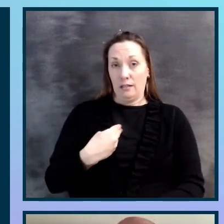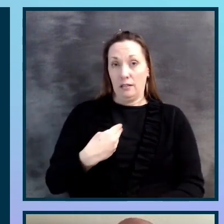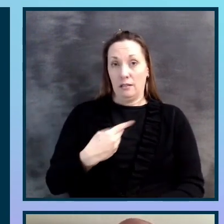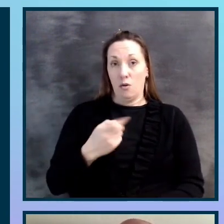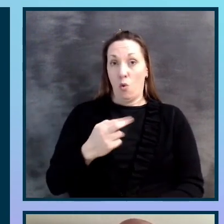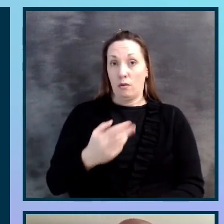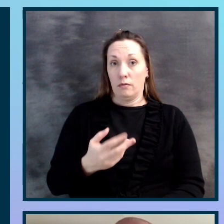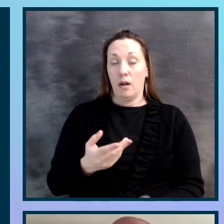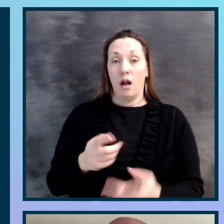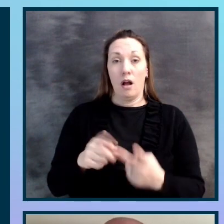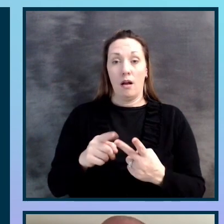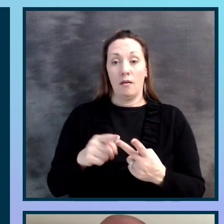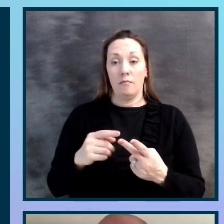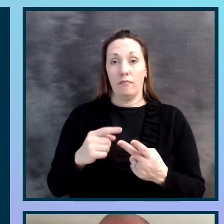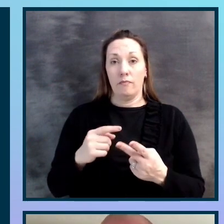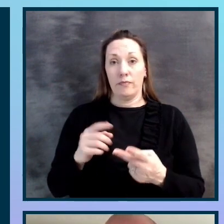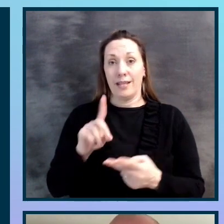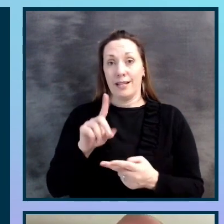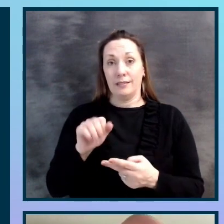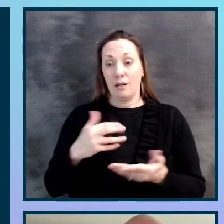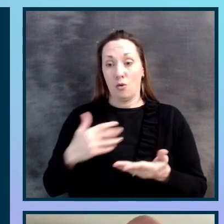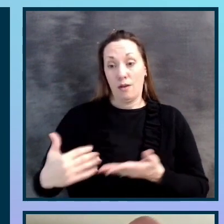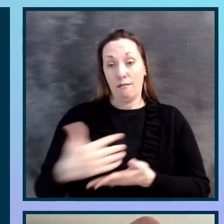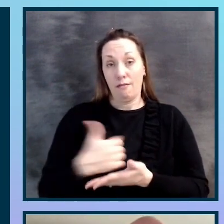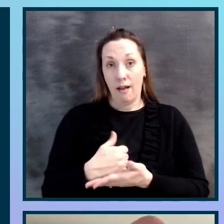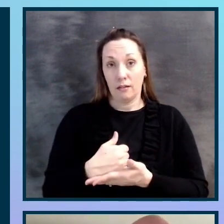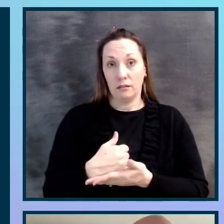data that we collect in an ethical way.